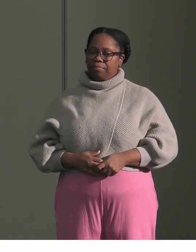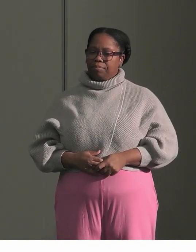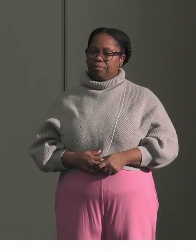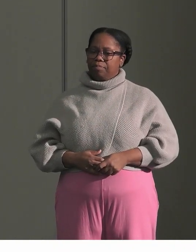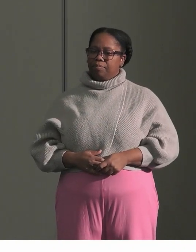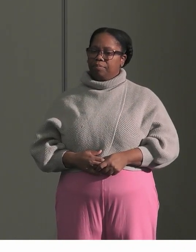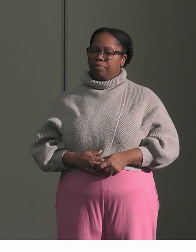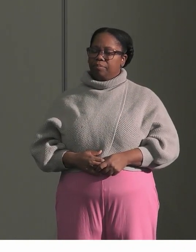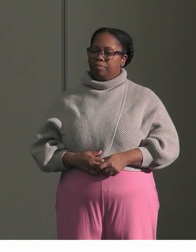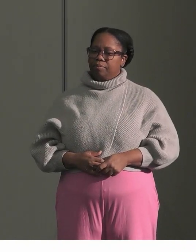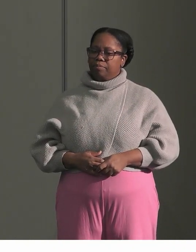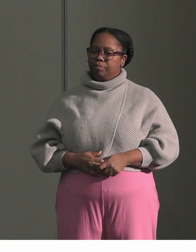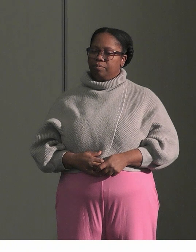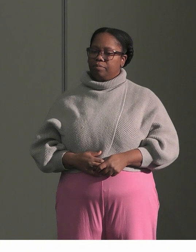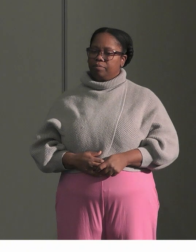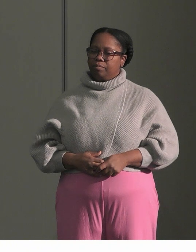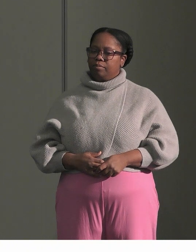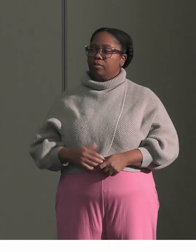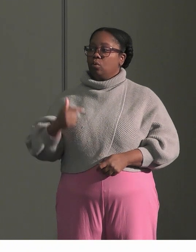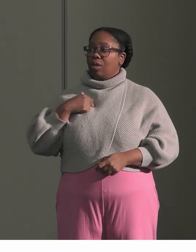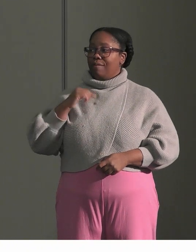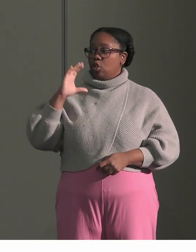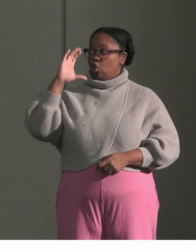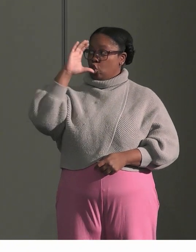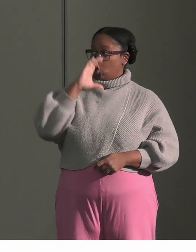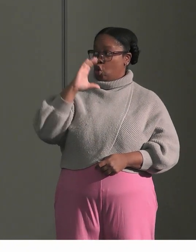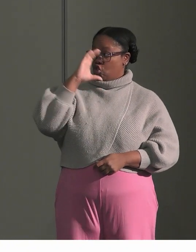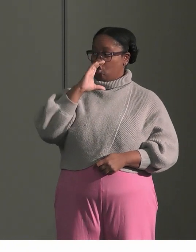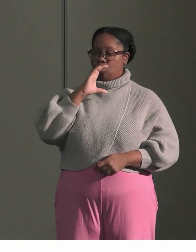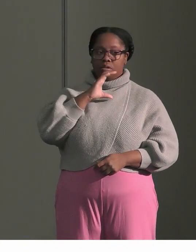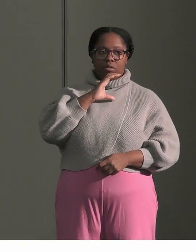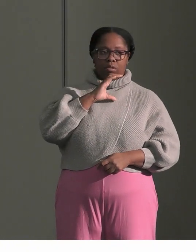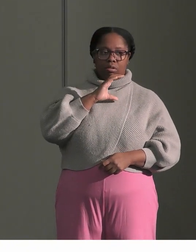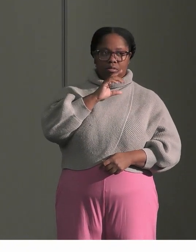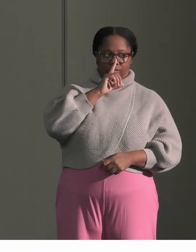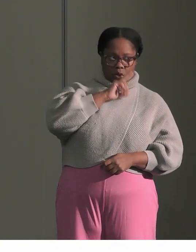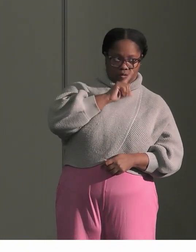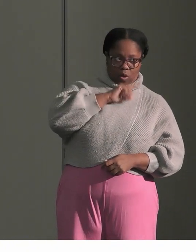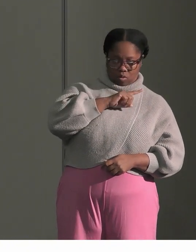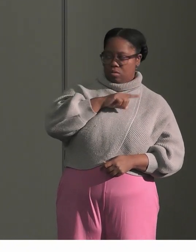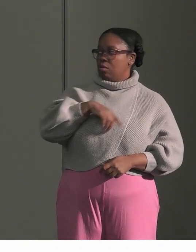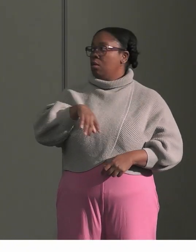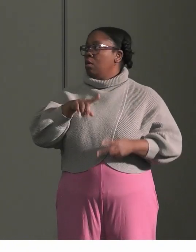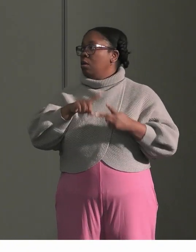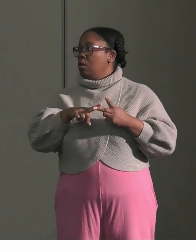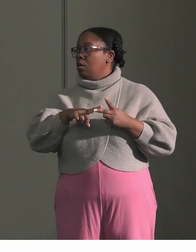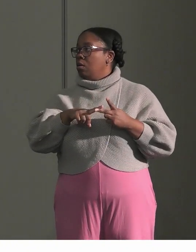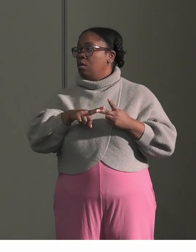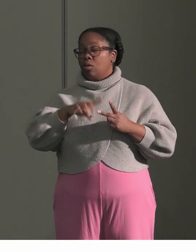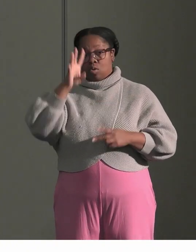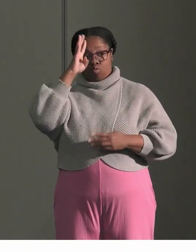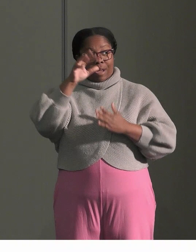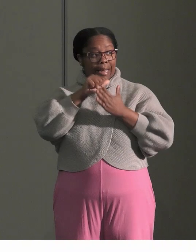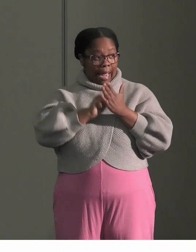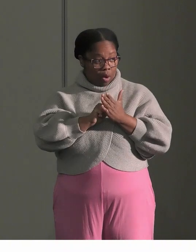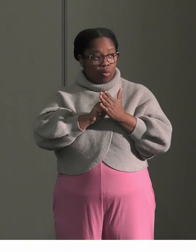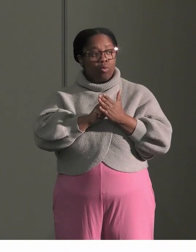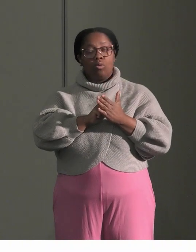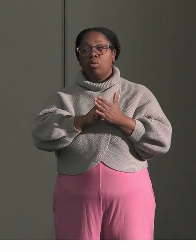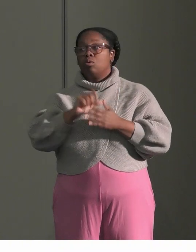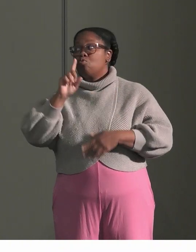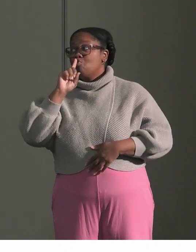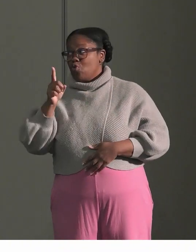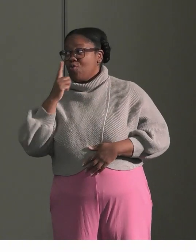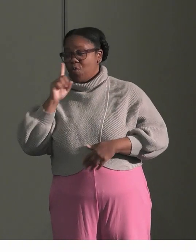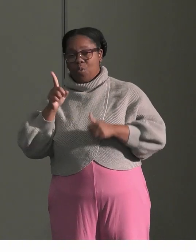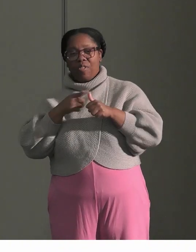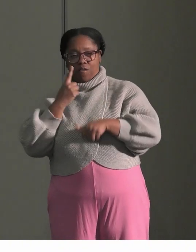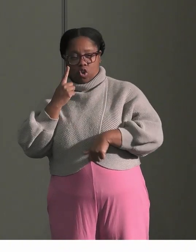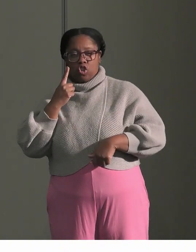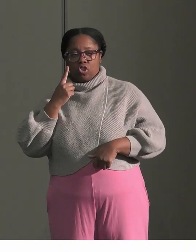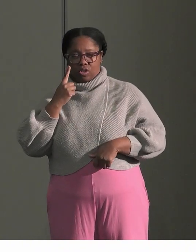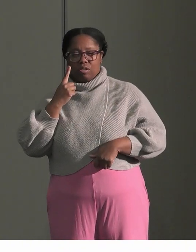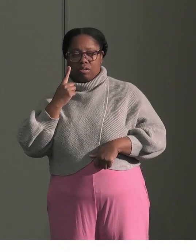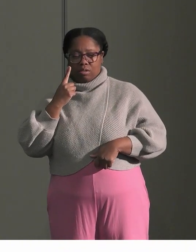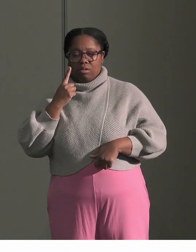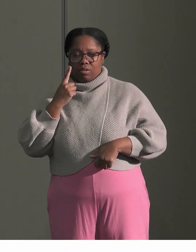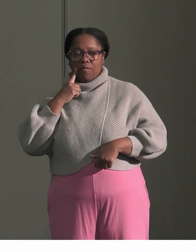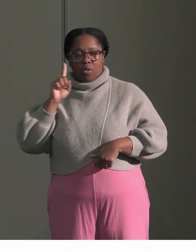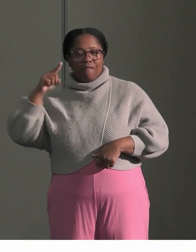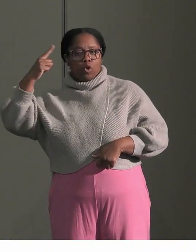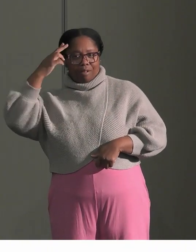We got search that is false, false and create account that is true for the first hypothesis.